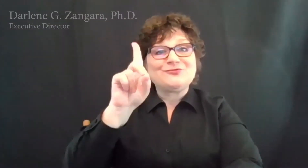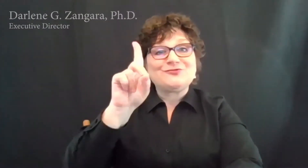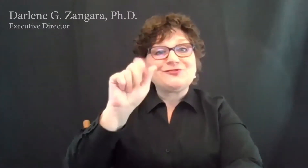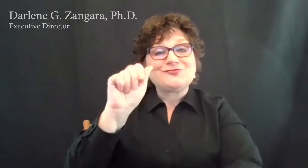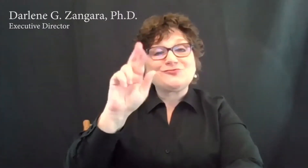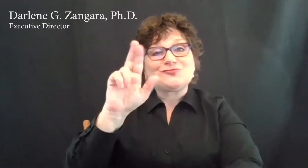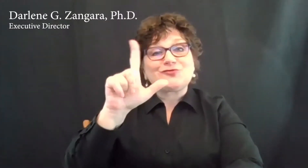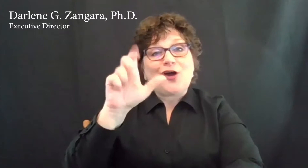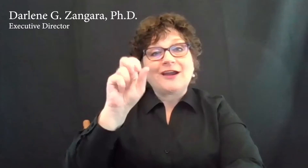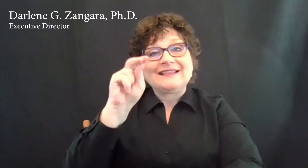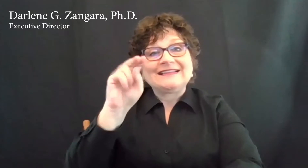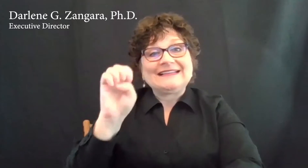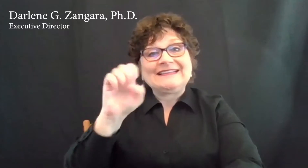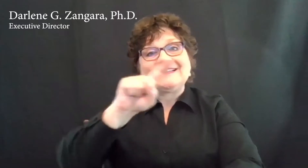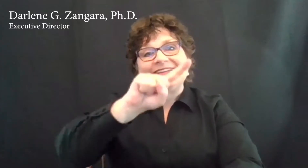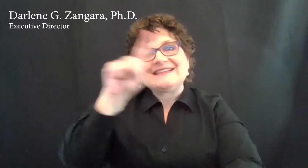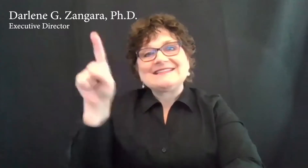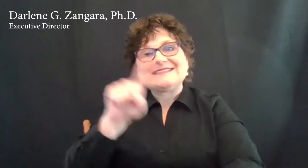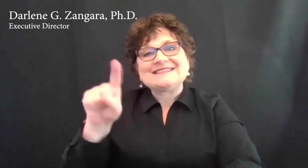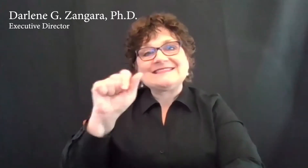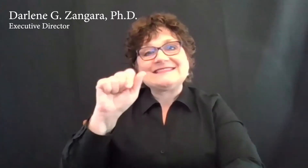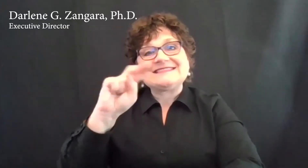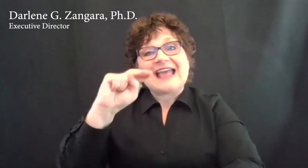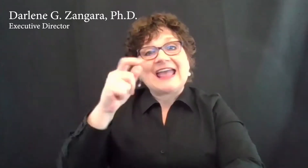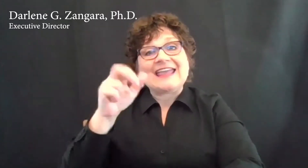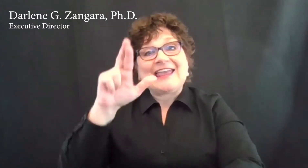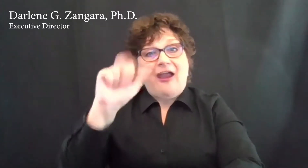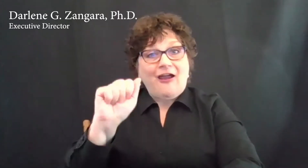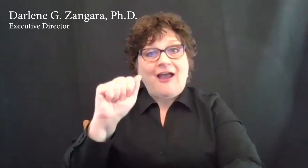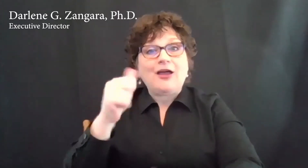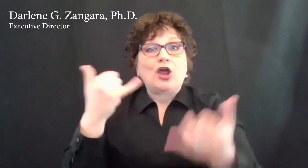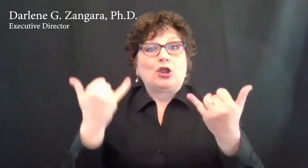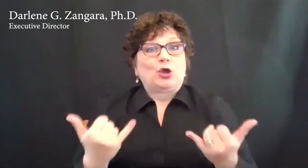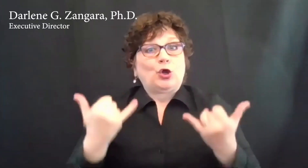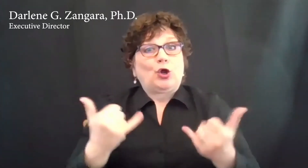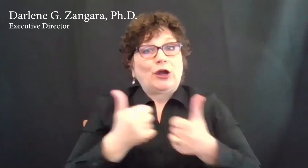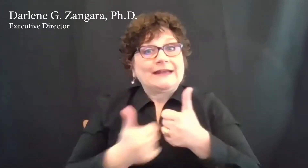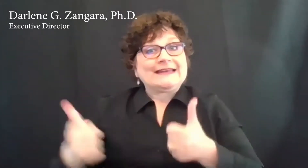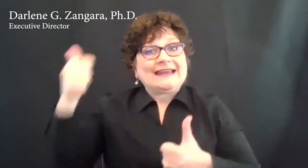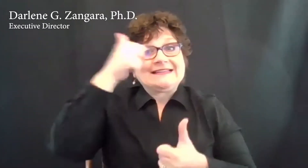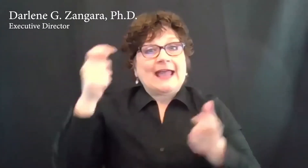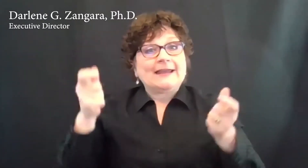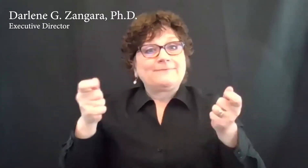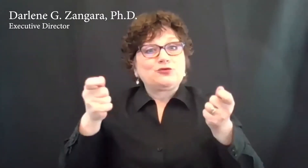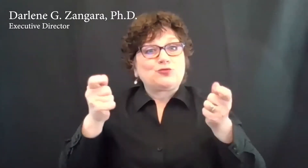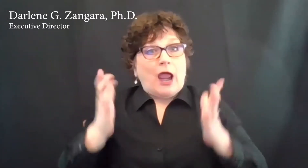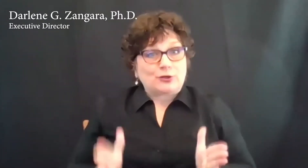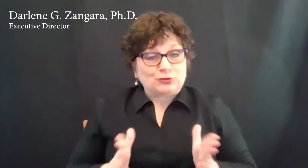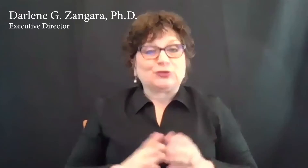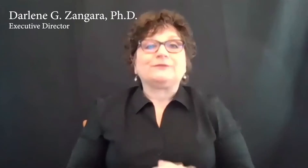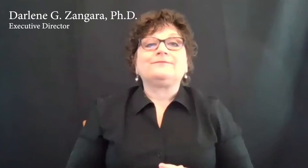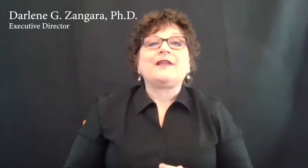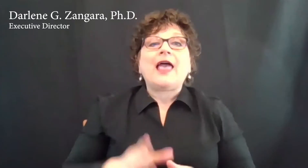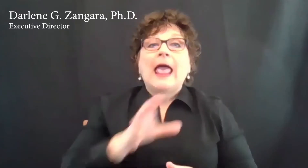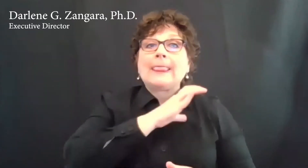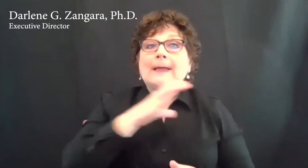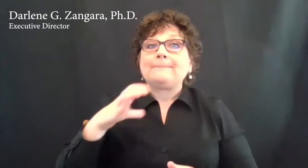Hello, I'm Dr. Darlene Zangara, the current executive director.